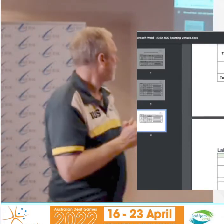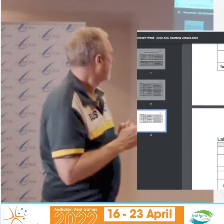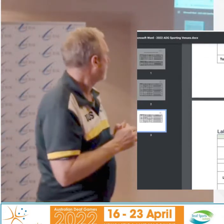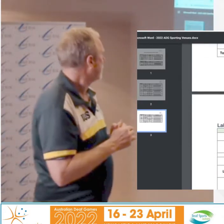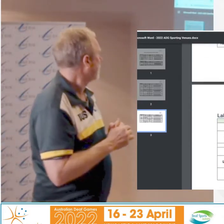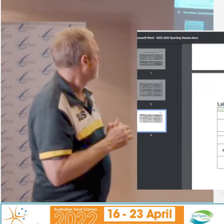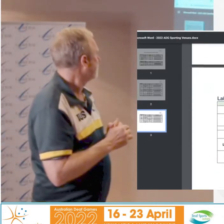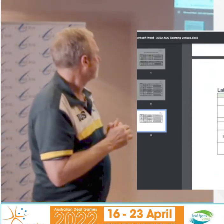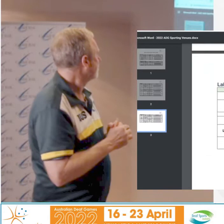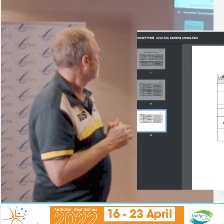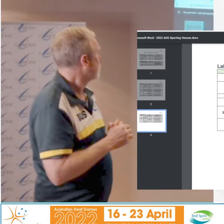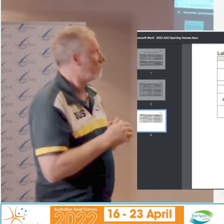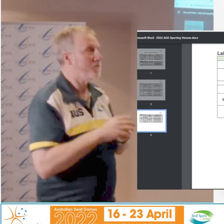and that's all available on the website